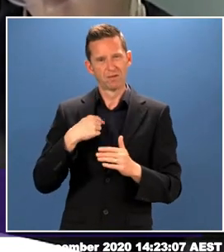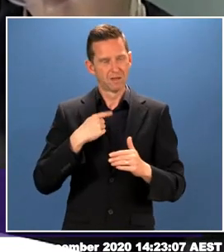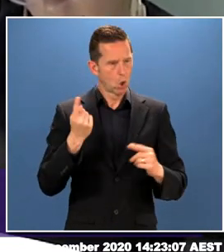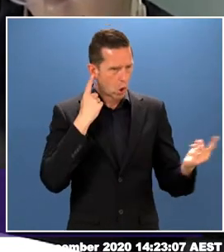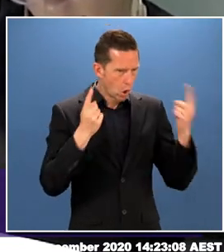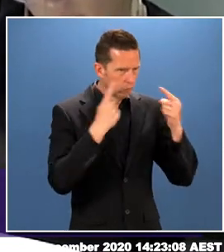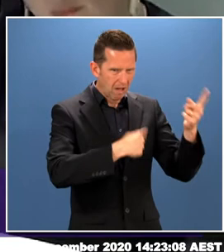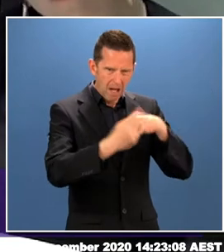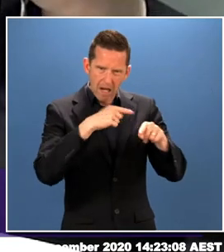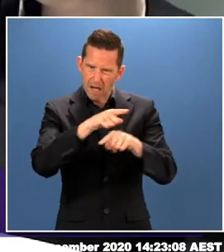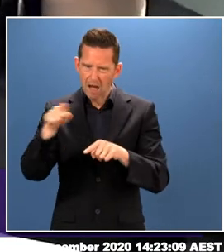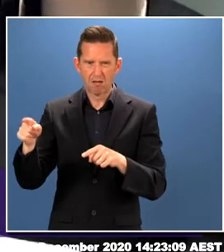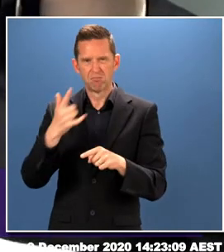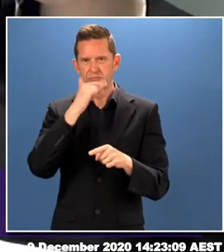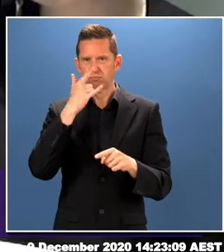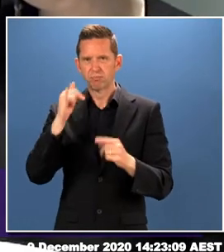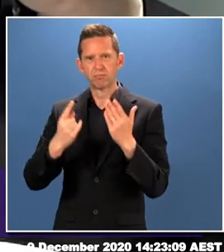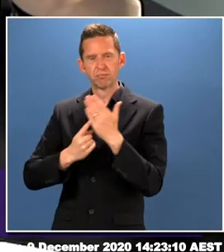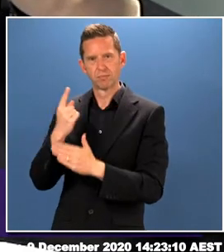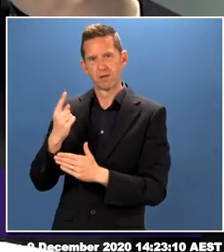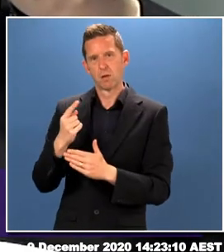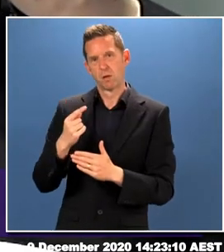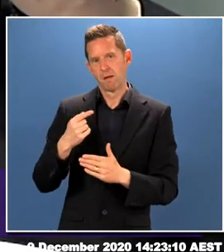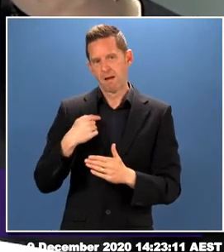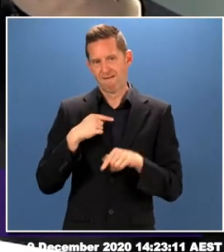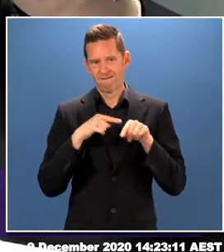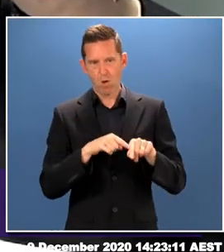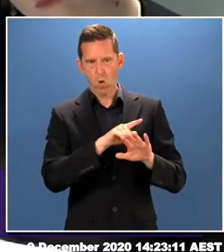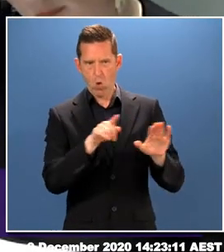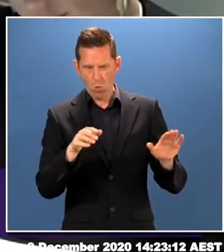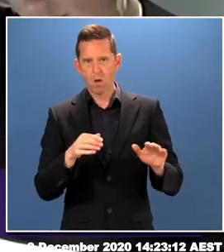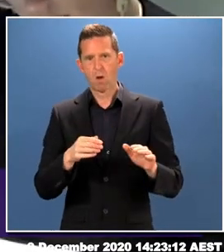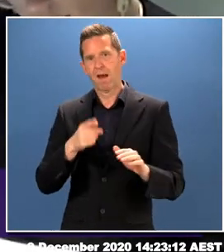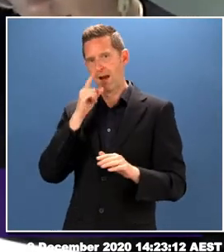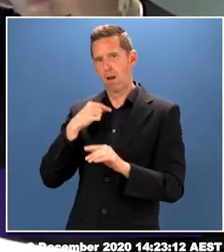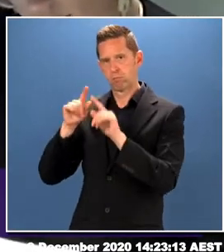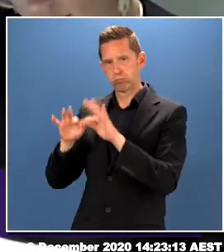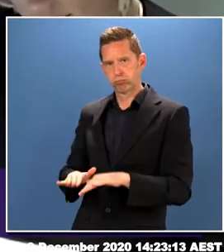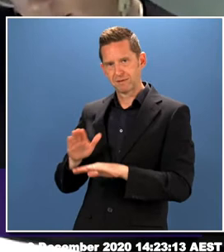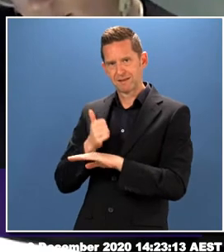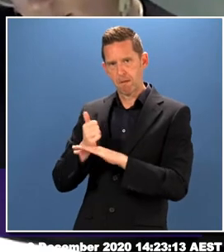our members, which is our role as a peak, and recognising that, you know,